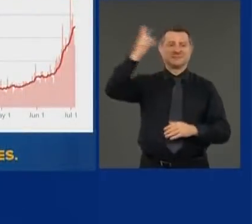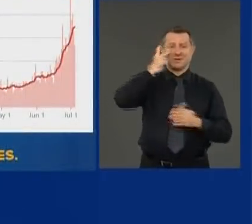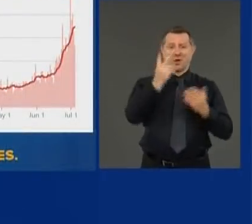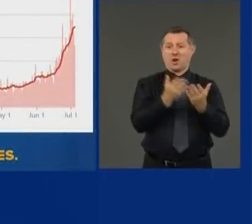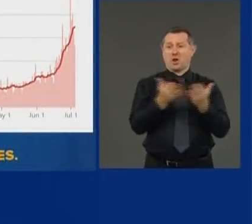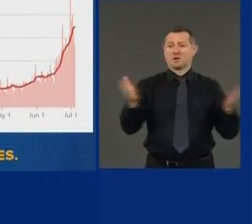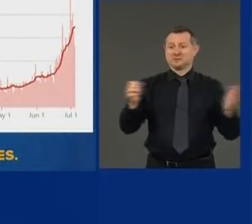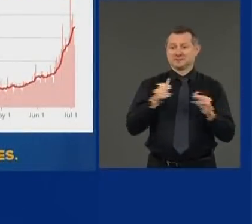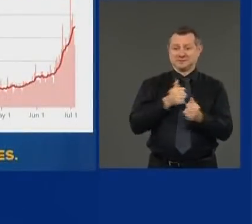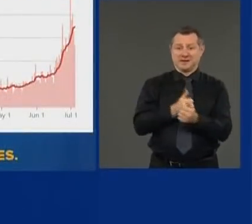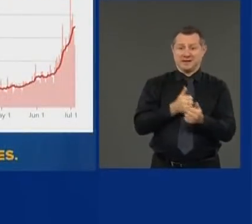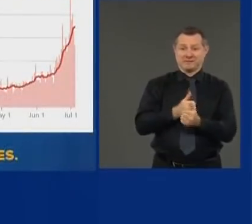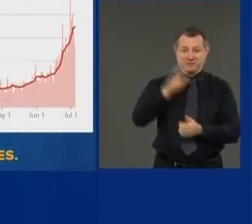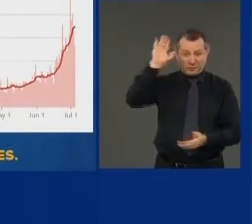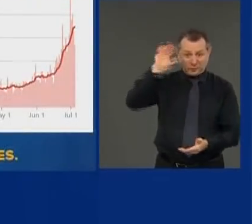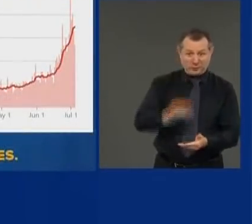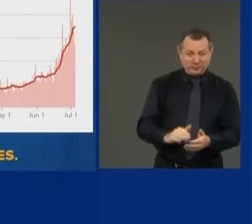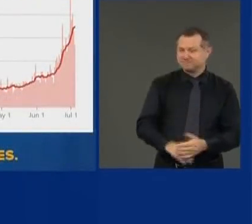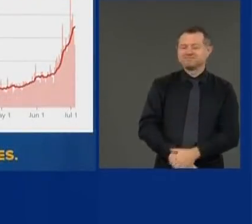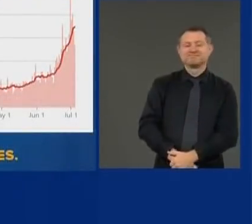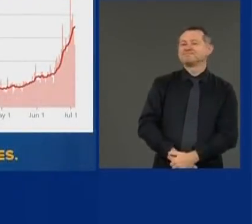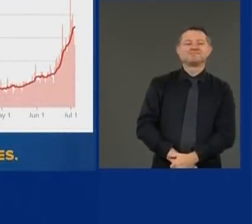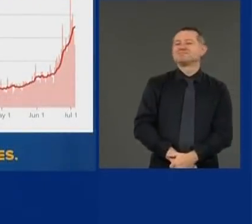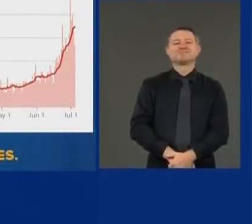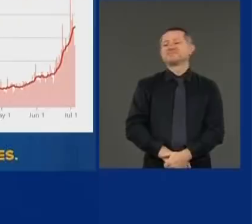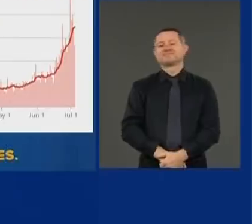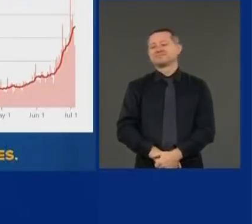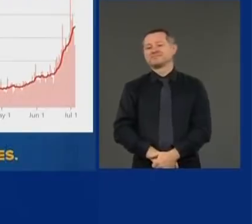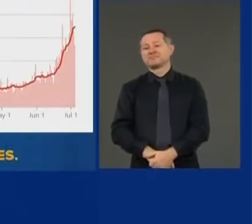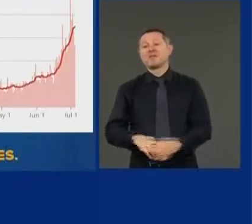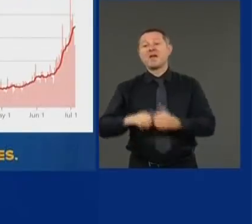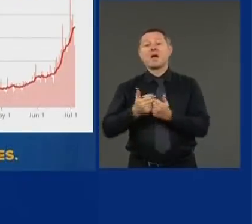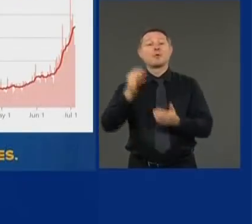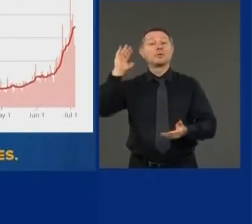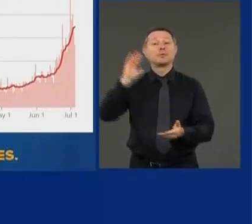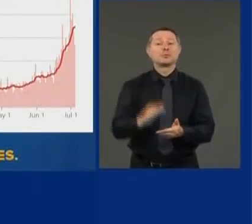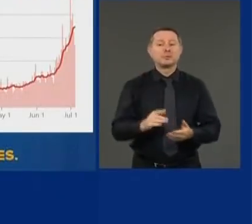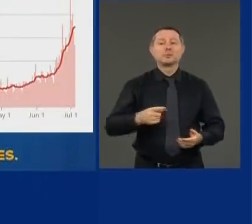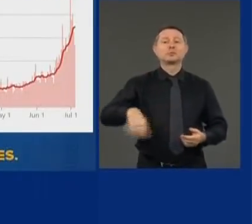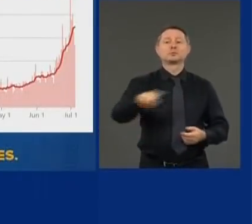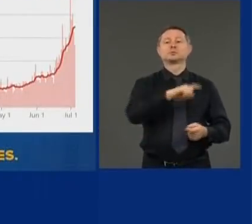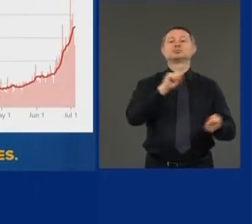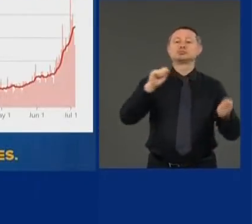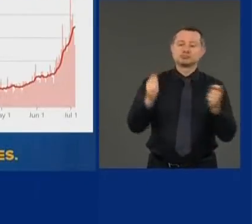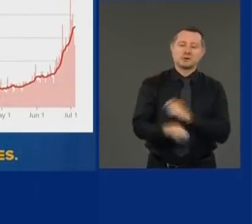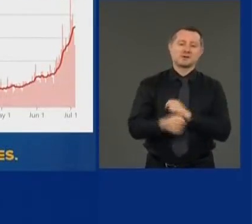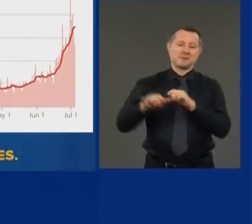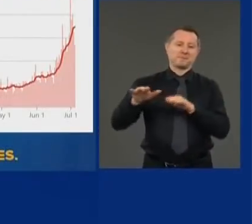THAT NUMBER KEEPS GOING UP UNLESS YOU BEND THE CURVE. THE BEND DOESN'T HAPPEN